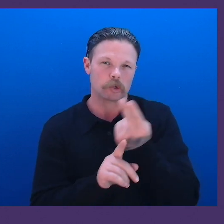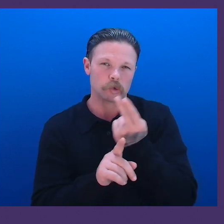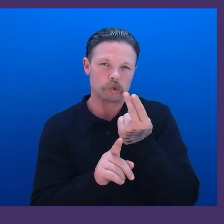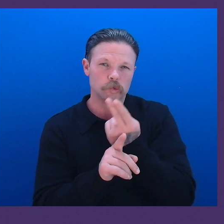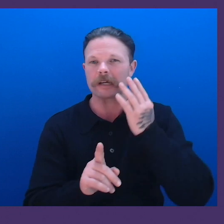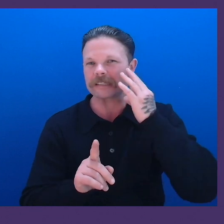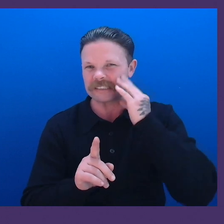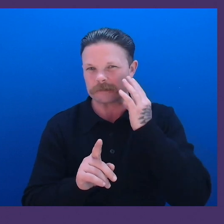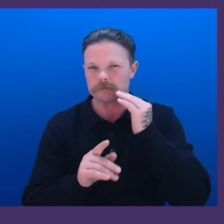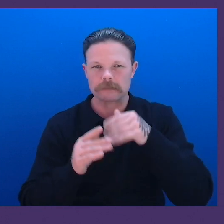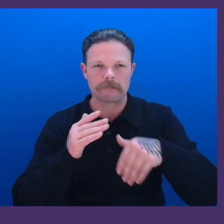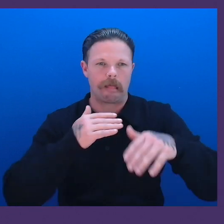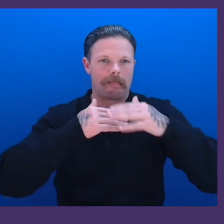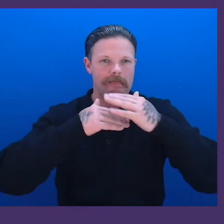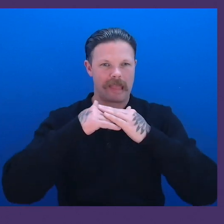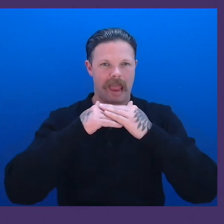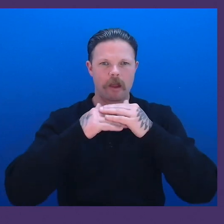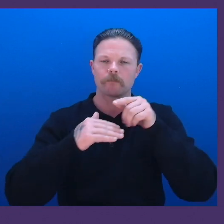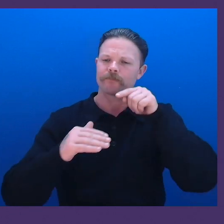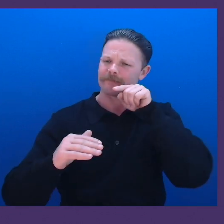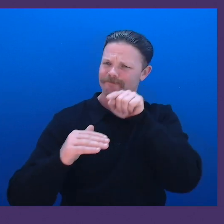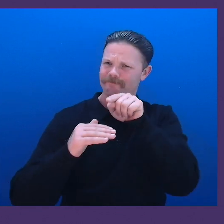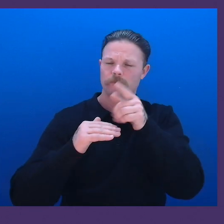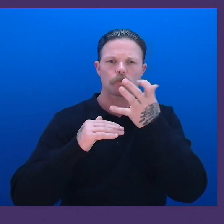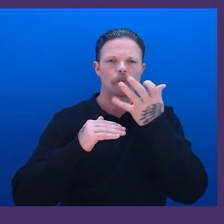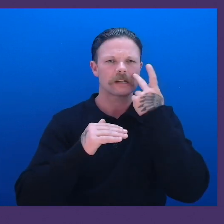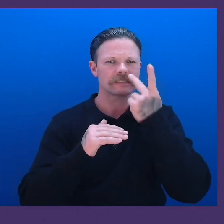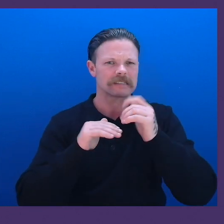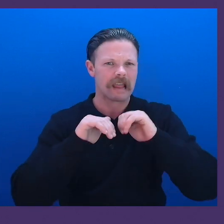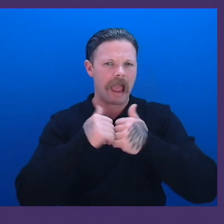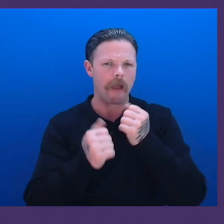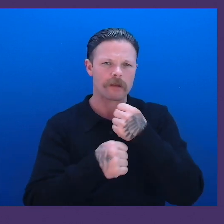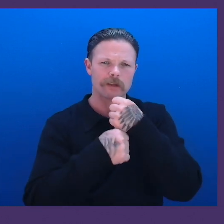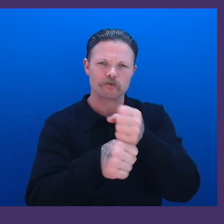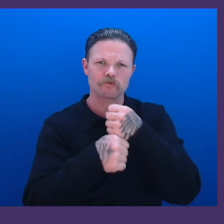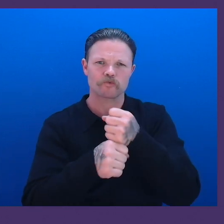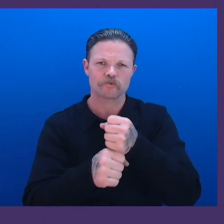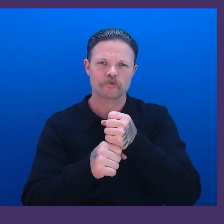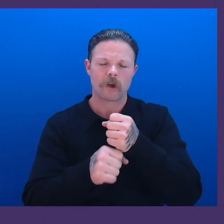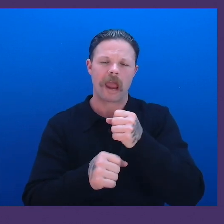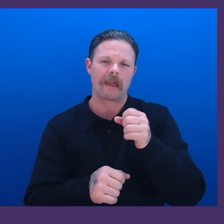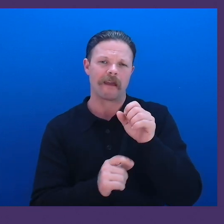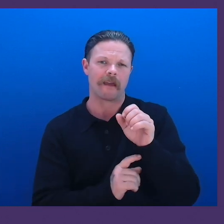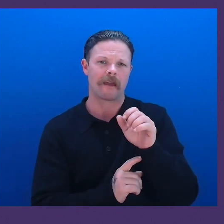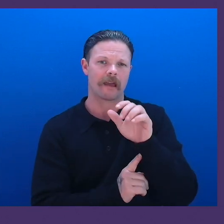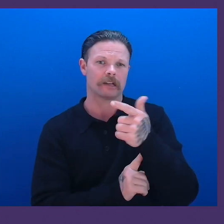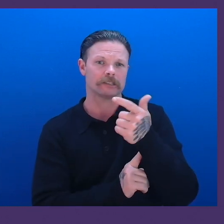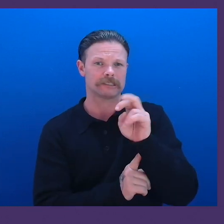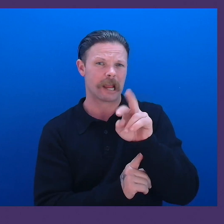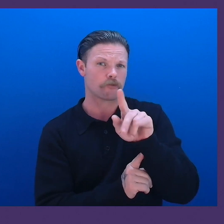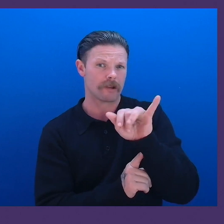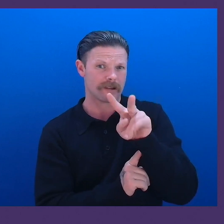to create a generative AI system which is accessible, which is transparent to the user,